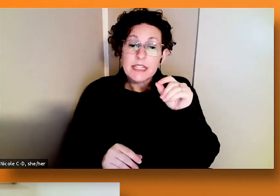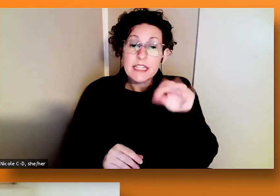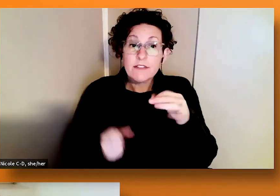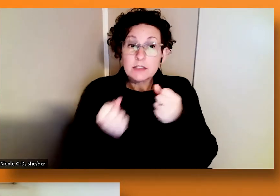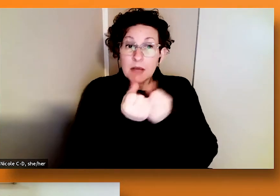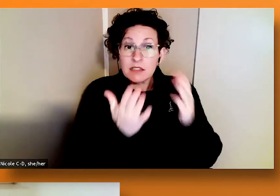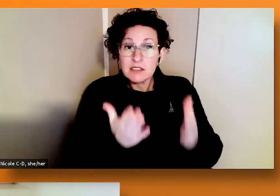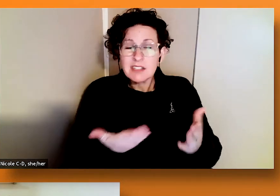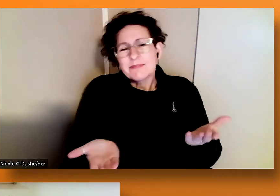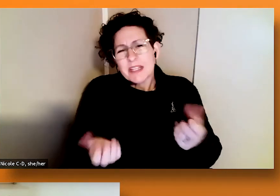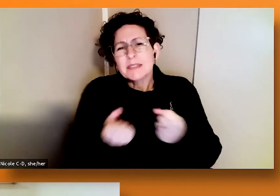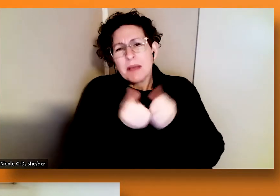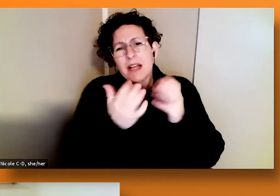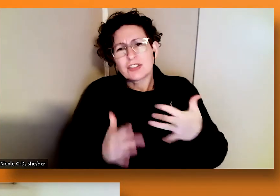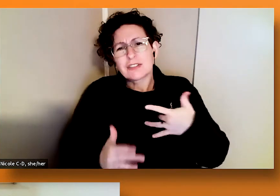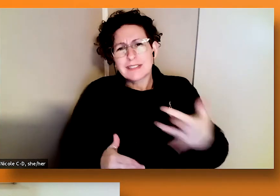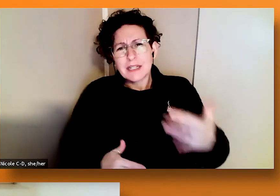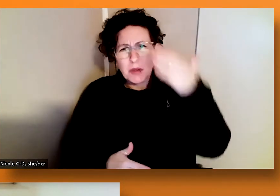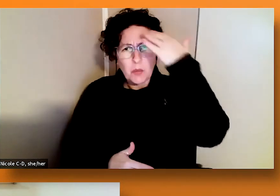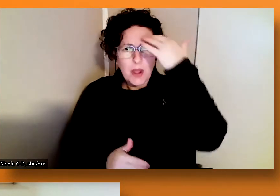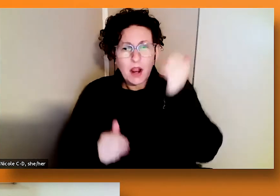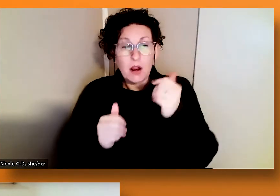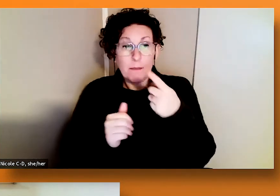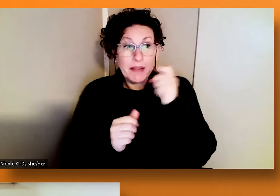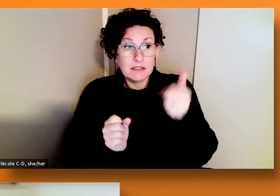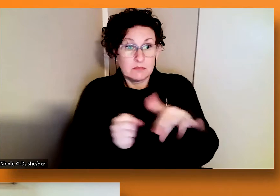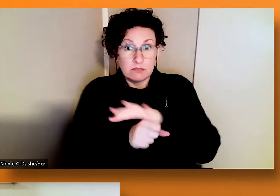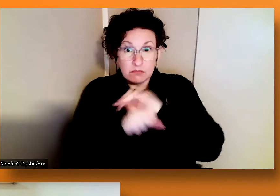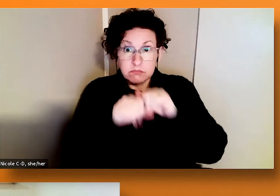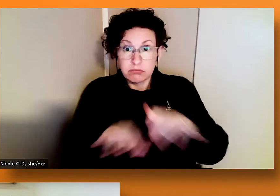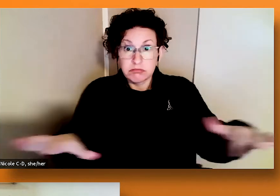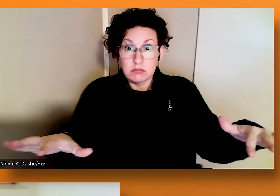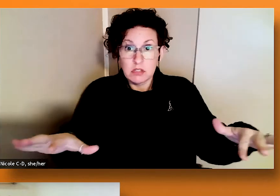The sponsors are well aware, especially going through the covid-19 pandemic